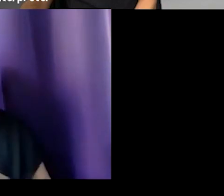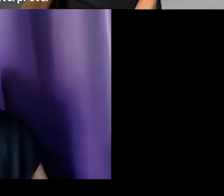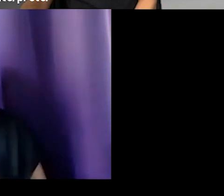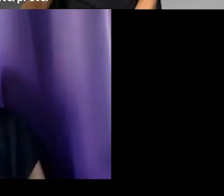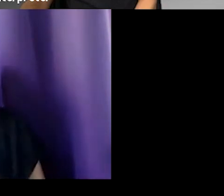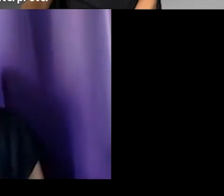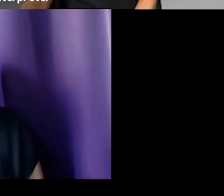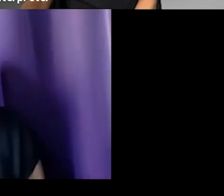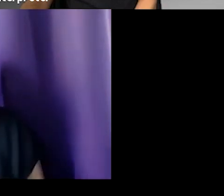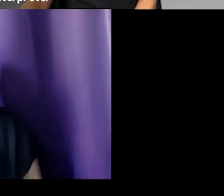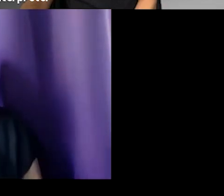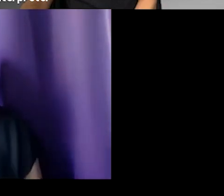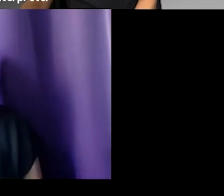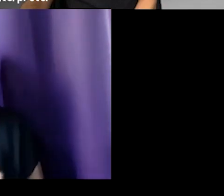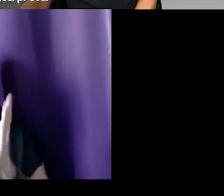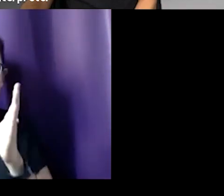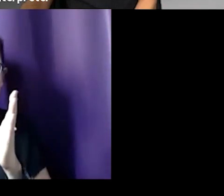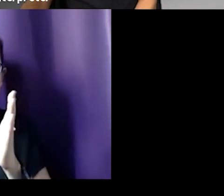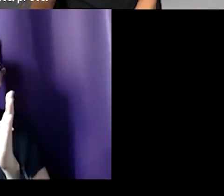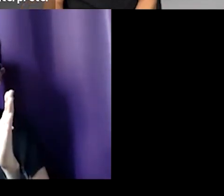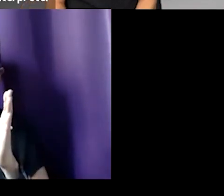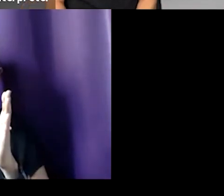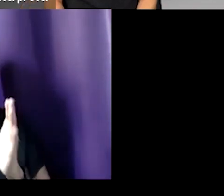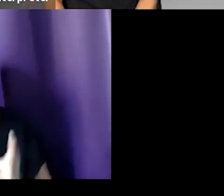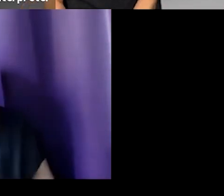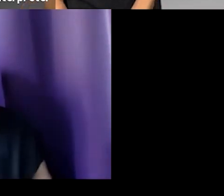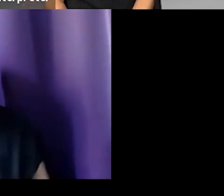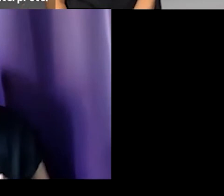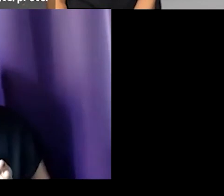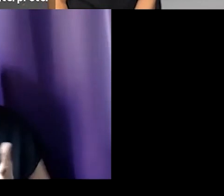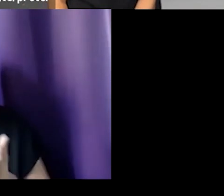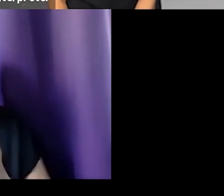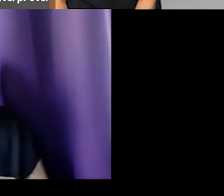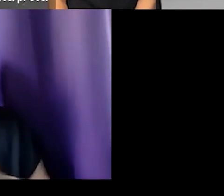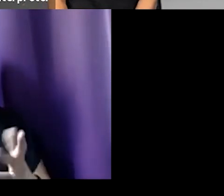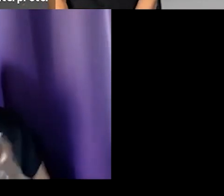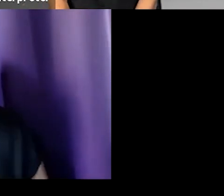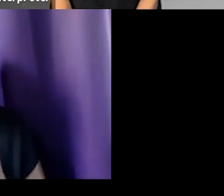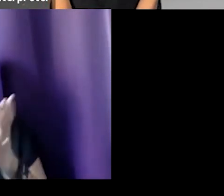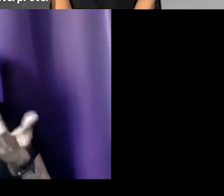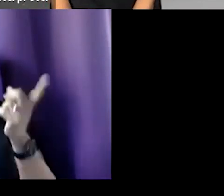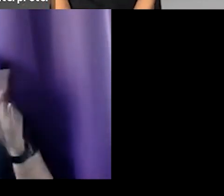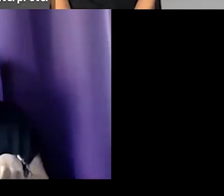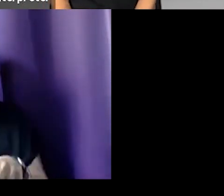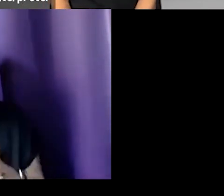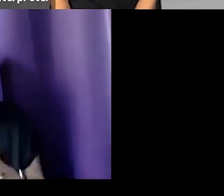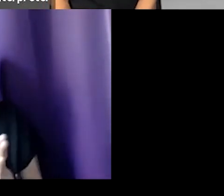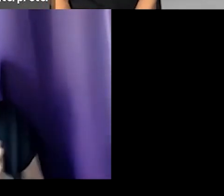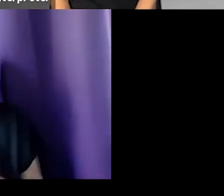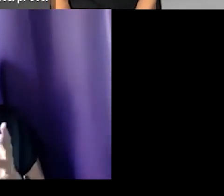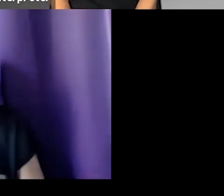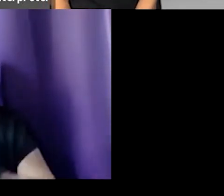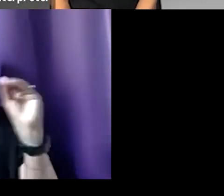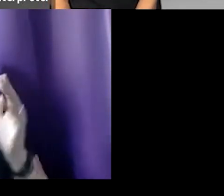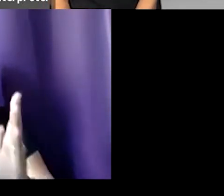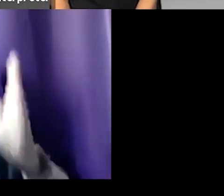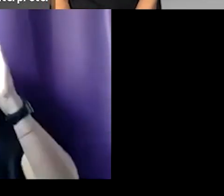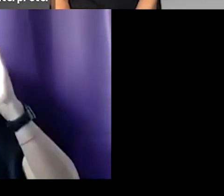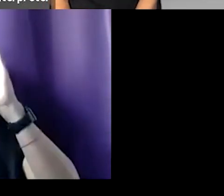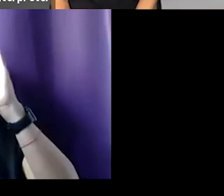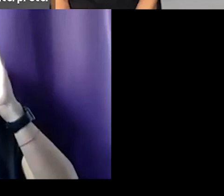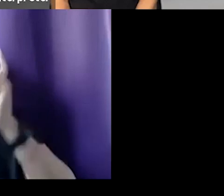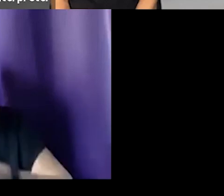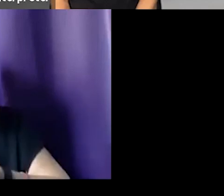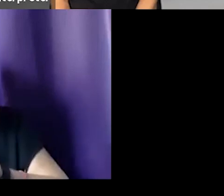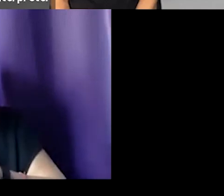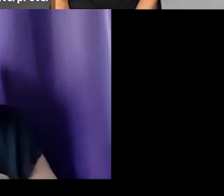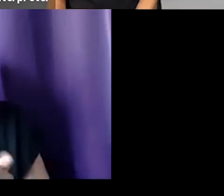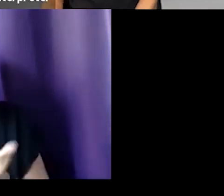So when I unintentionally do something color blindness is an interesting example when I presume everybody's the same and therefore the best thing I can do is treat everybody the same.